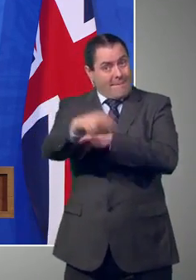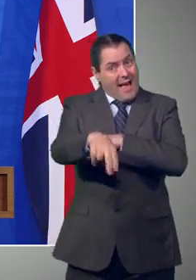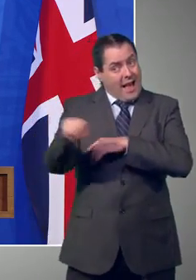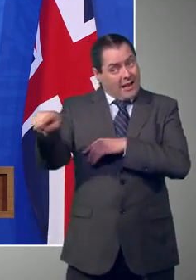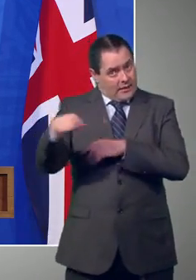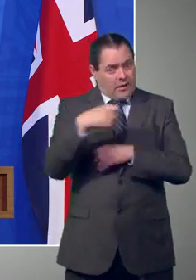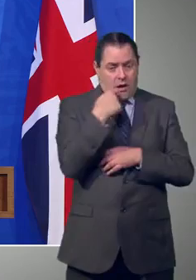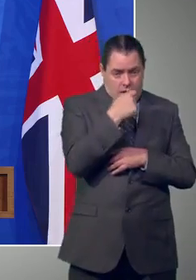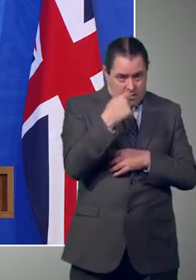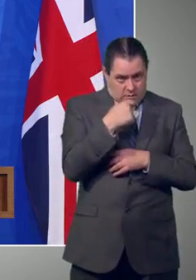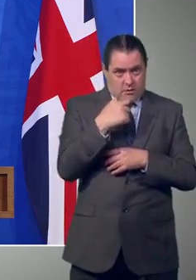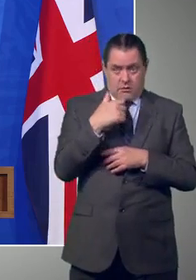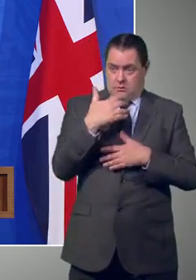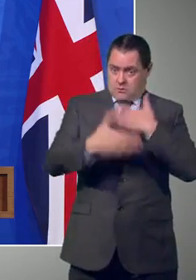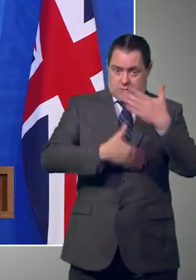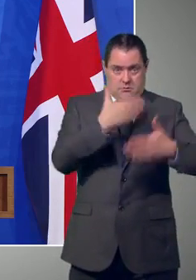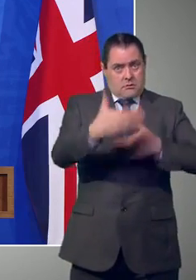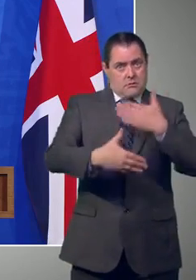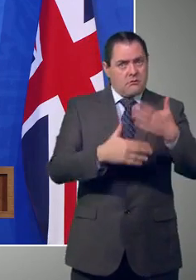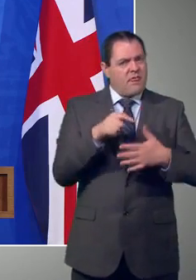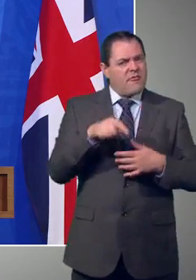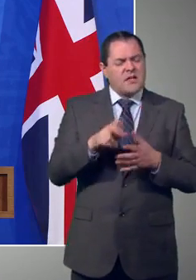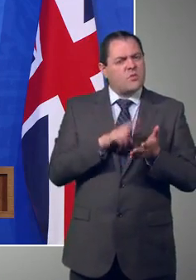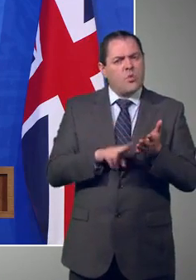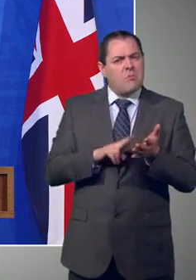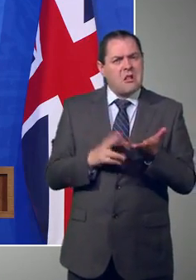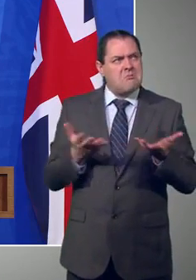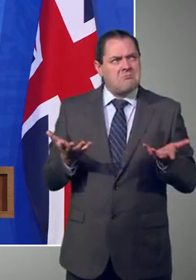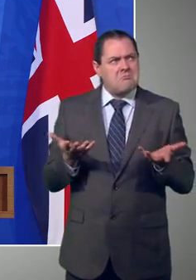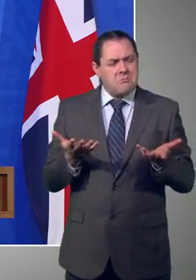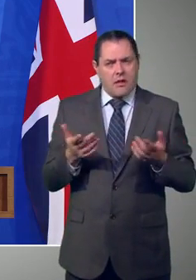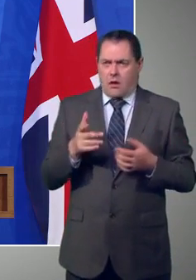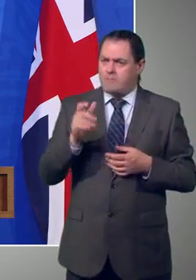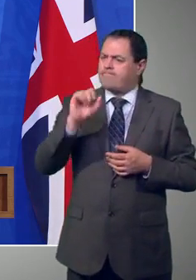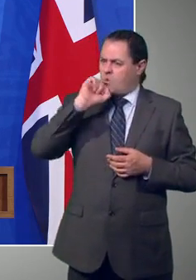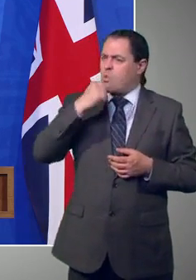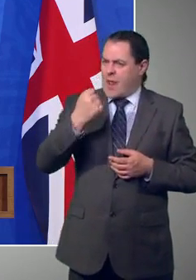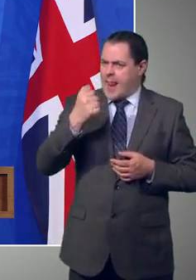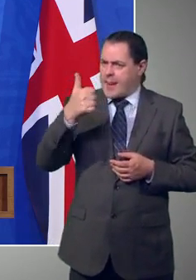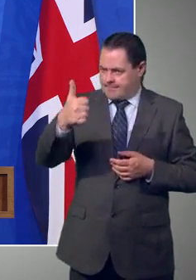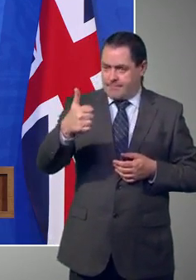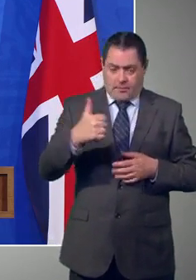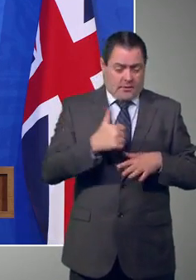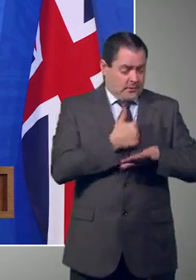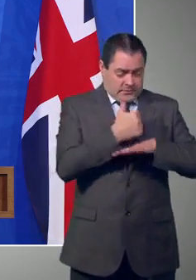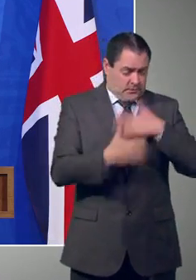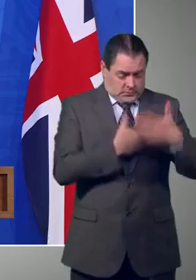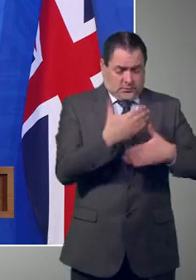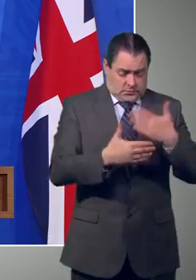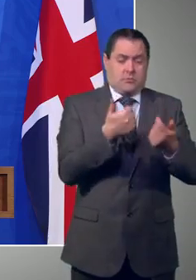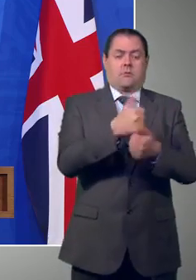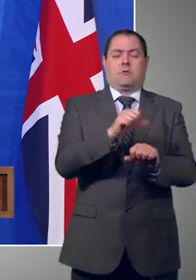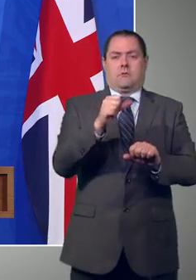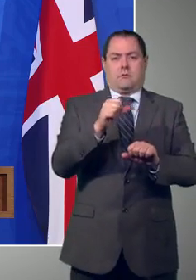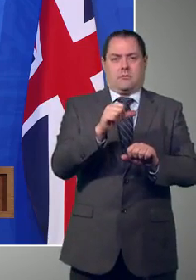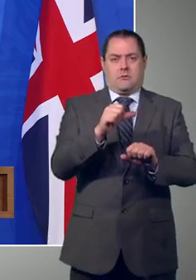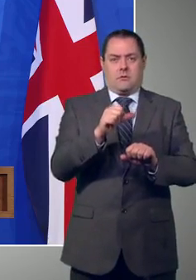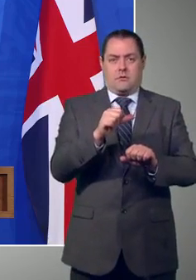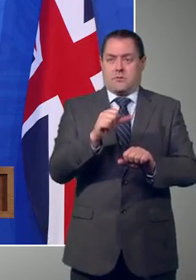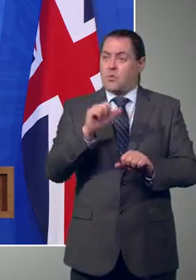that's kind of normal way of how you get things done in government. you work out what